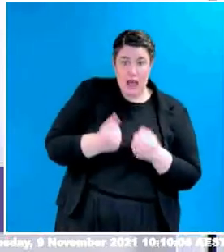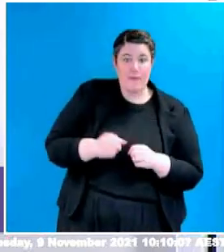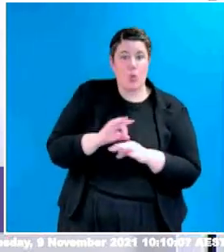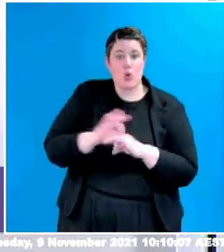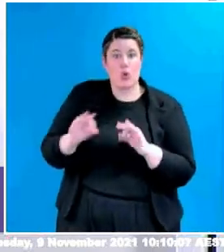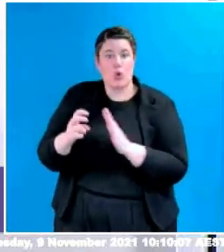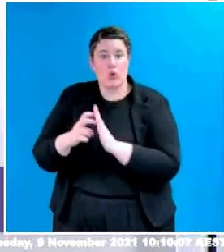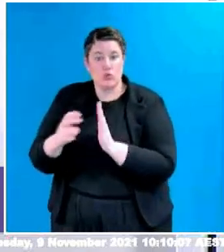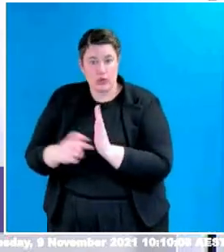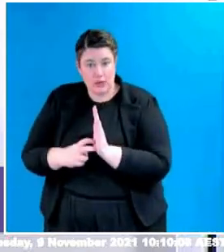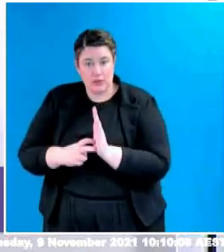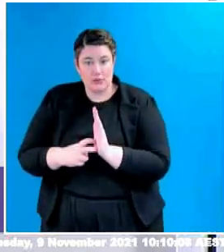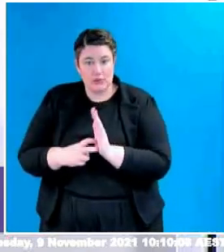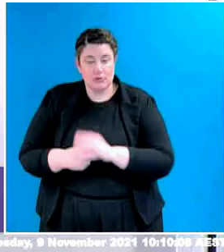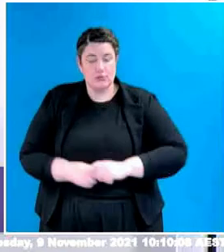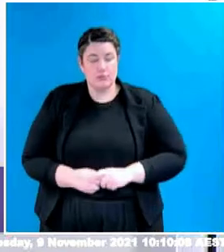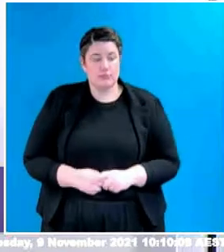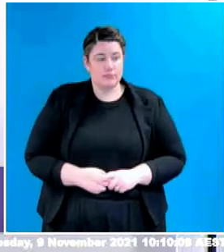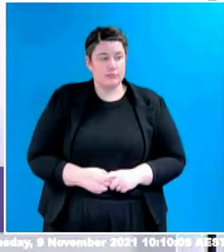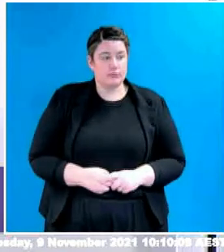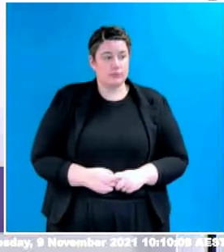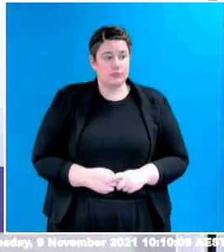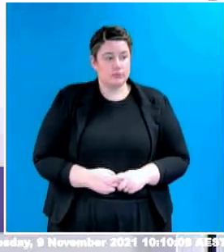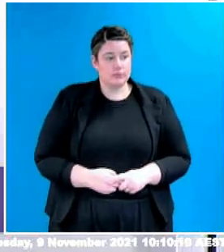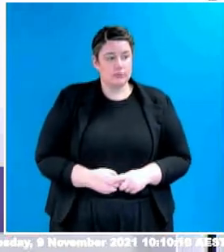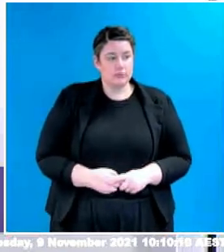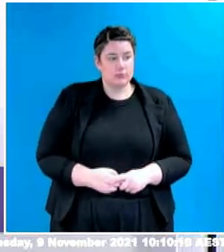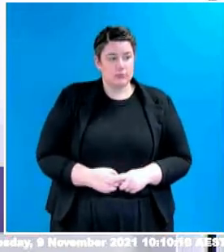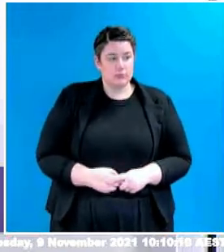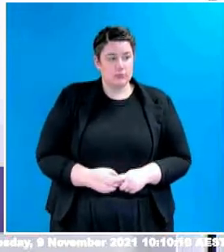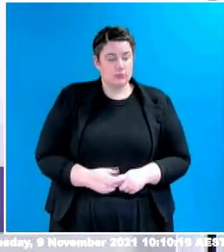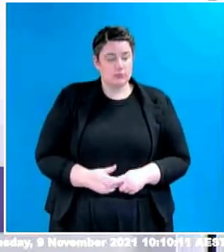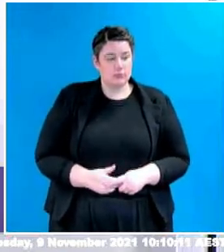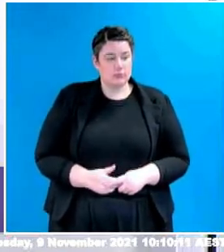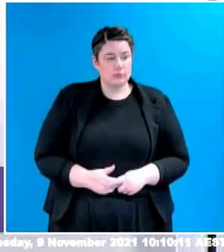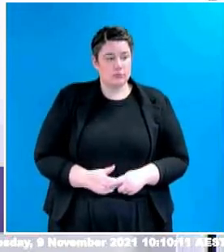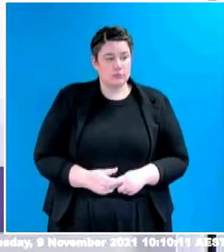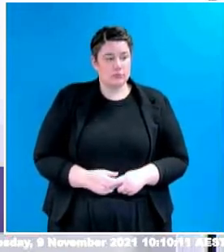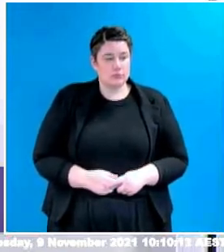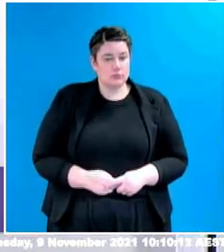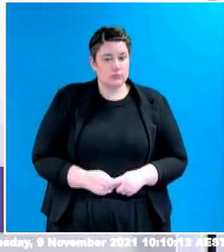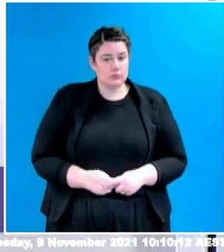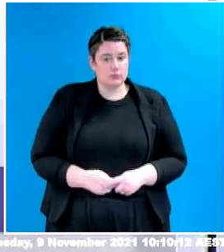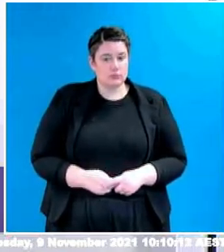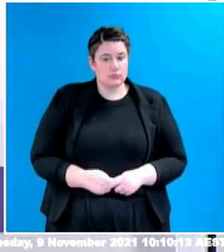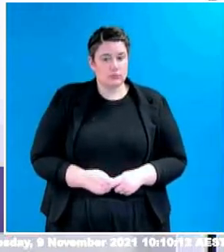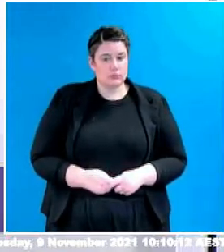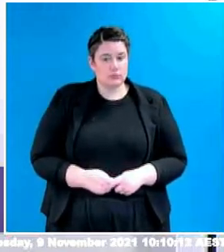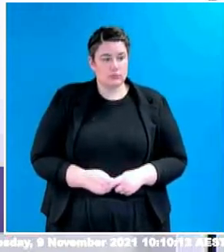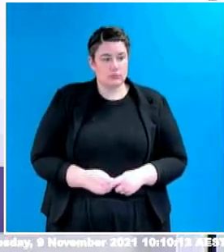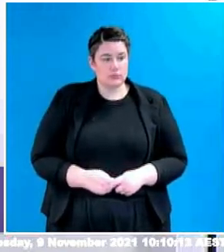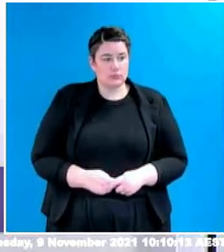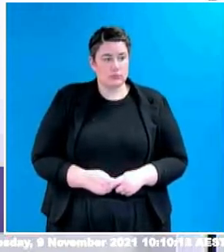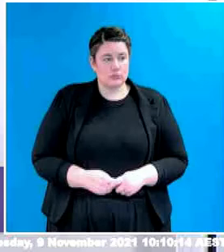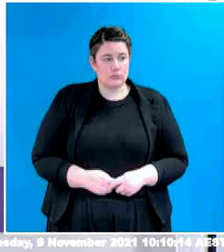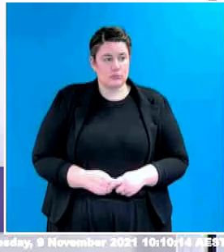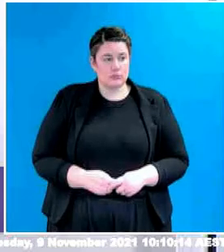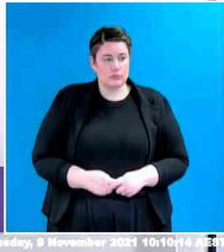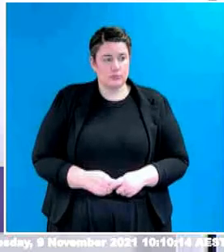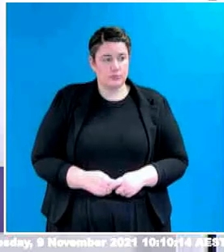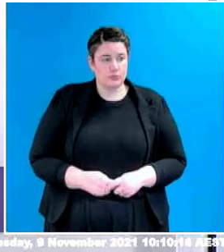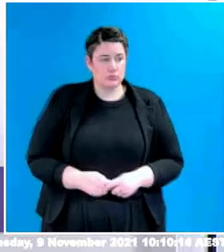Can I ask you there, does that start to build the concept of public authority